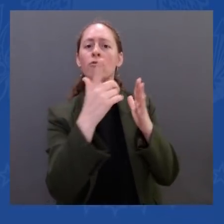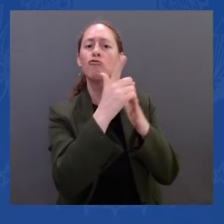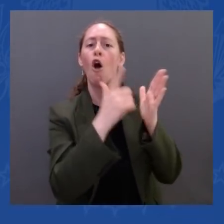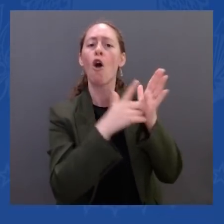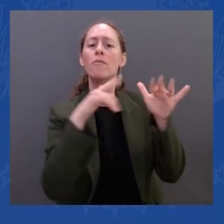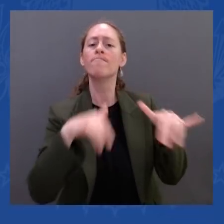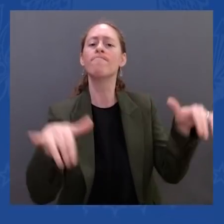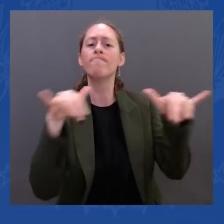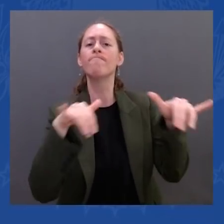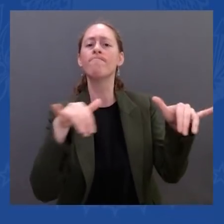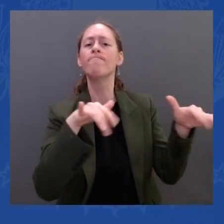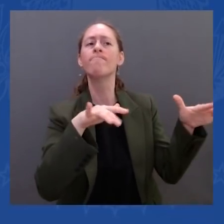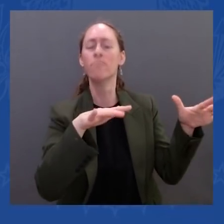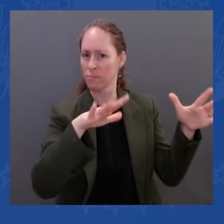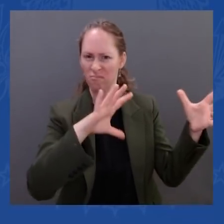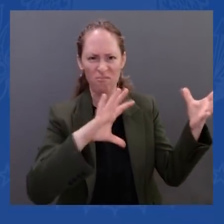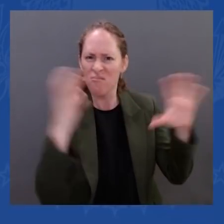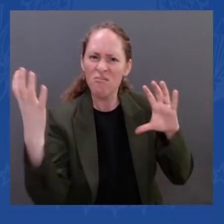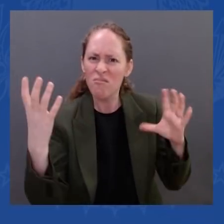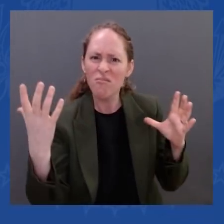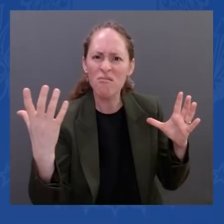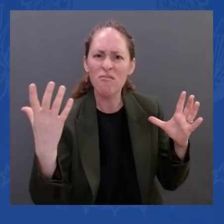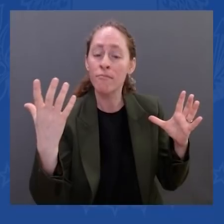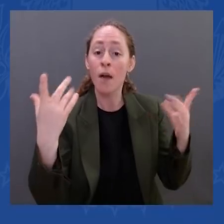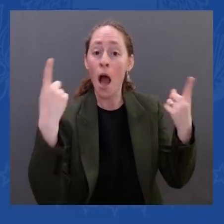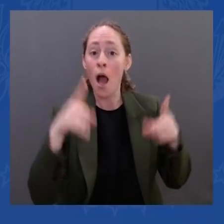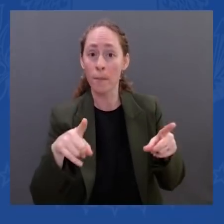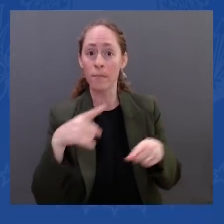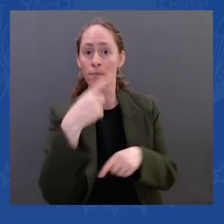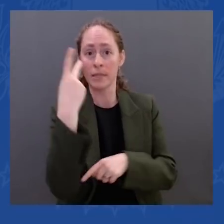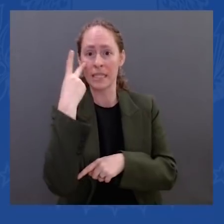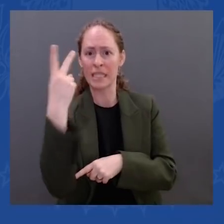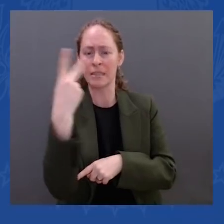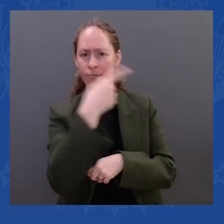To defend a resolutely free and open international order